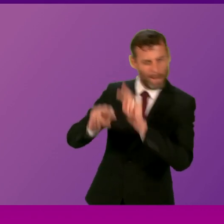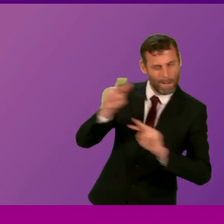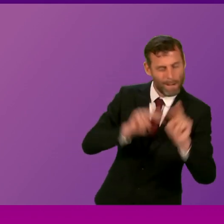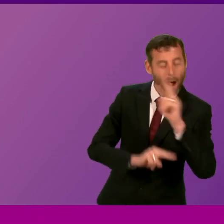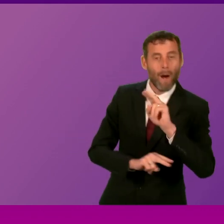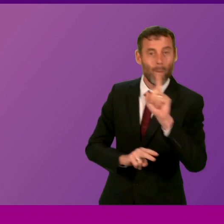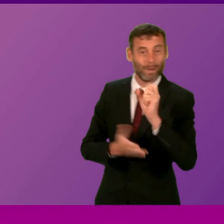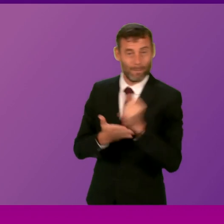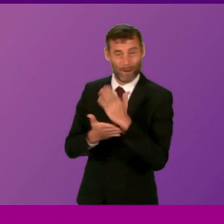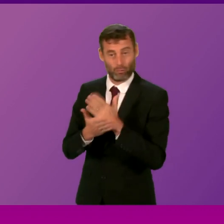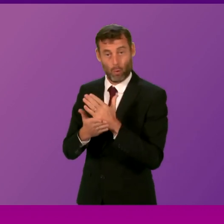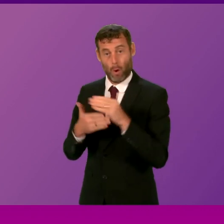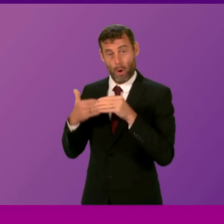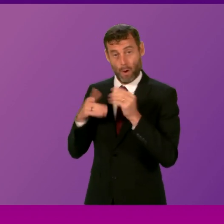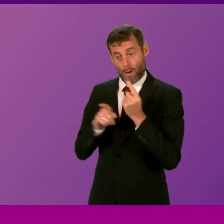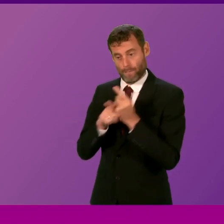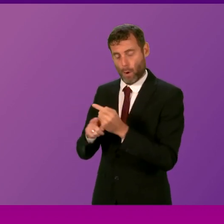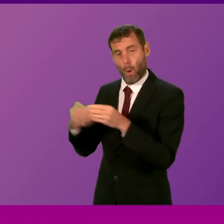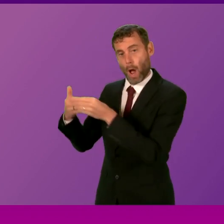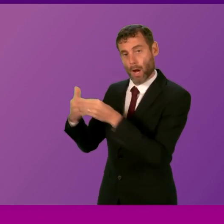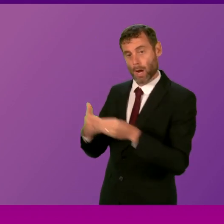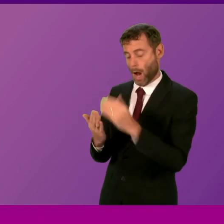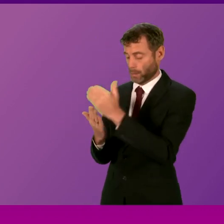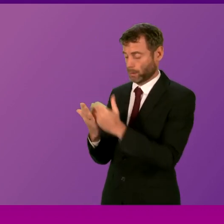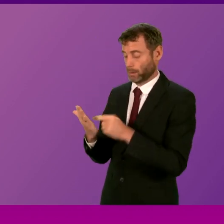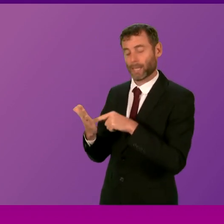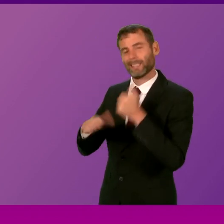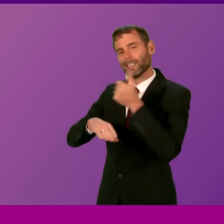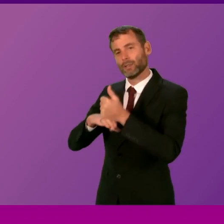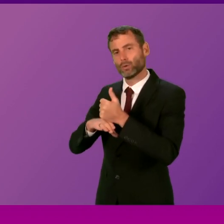the guidance from the Institution of Structural Engineers and making sure that there is then a